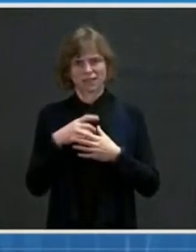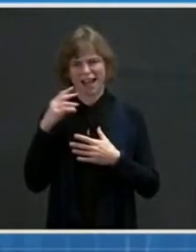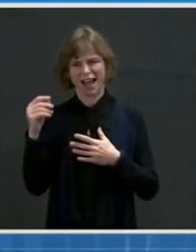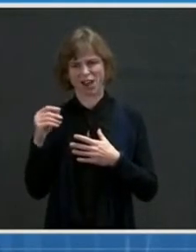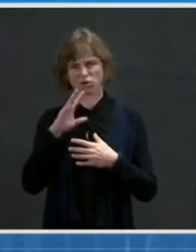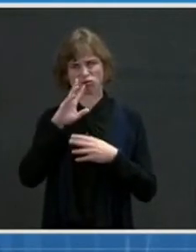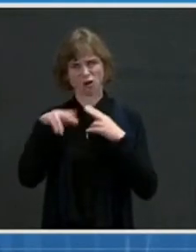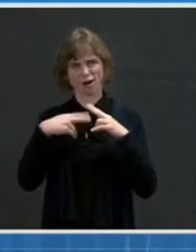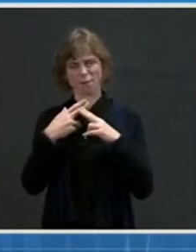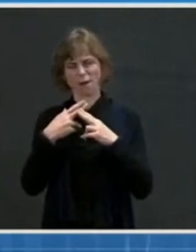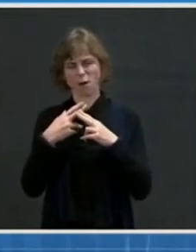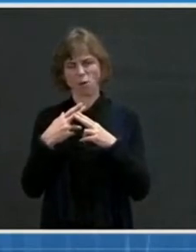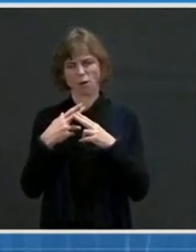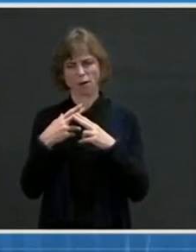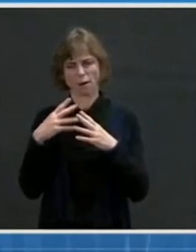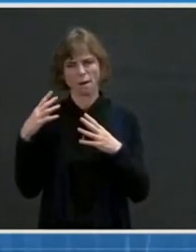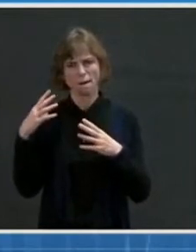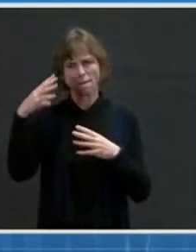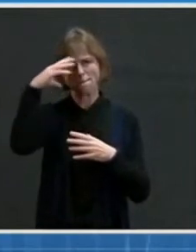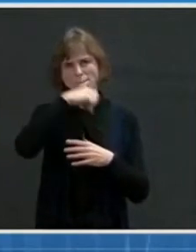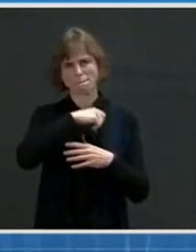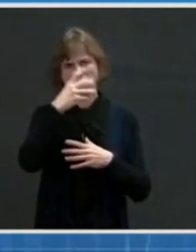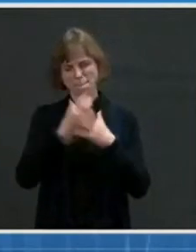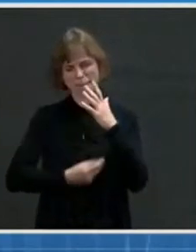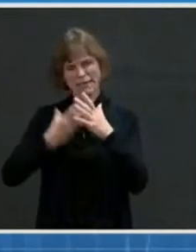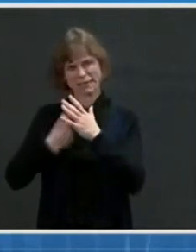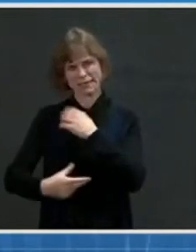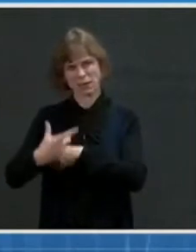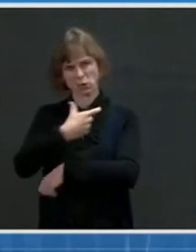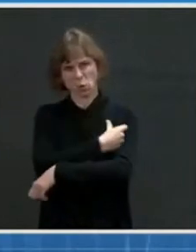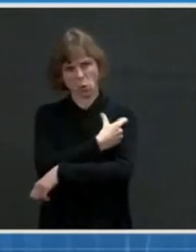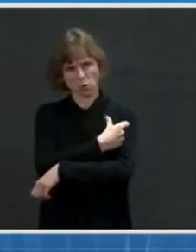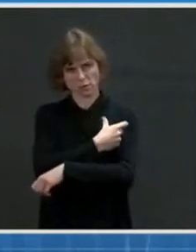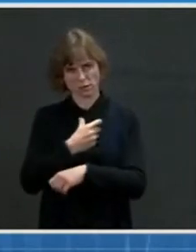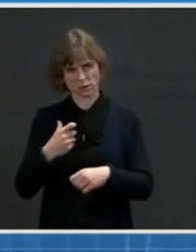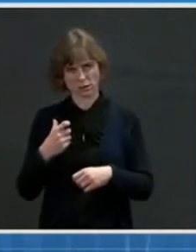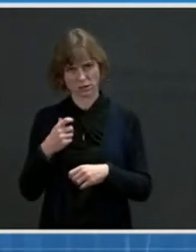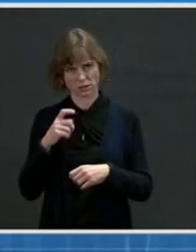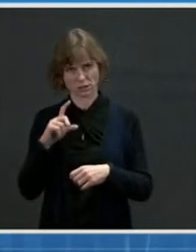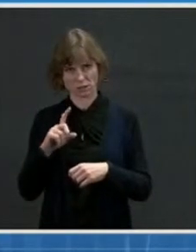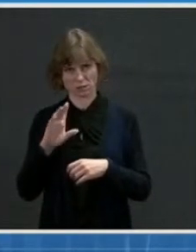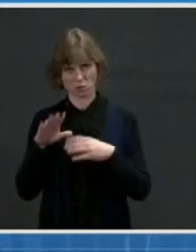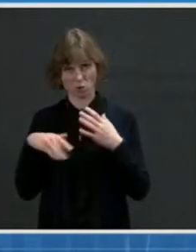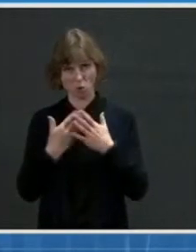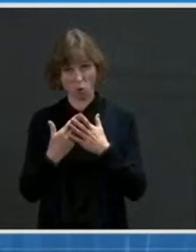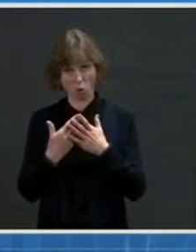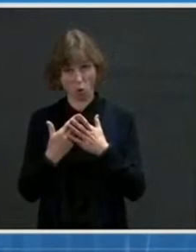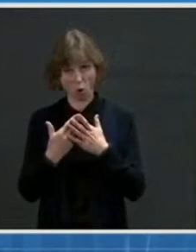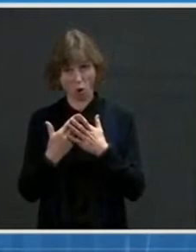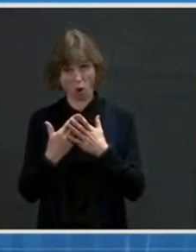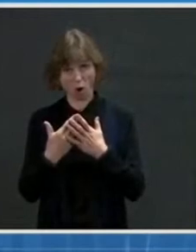WHO WAS VACCINATED WHEN? AND IN LOOKING FOR, ACCOUNTING FOR THE MISSING DOSES OF